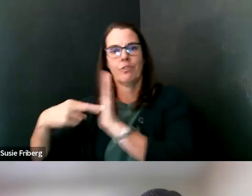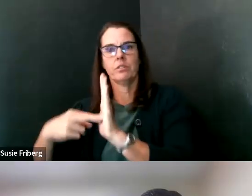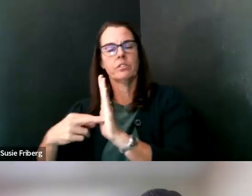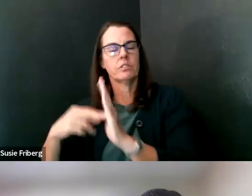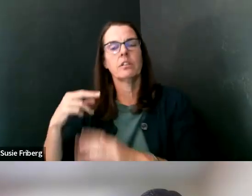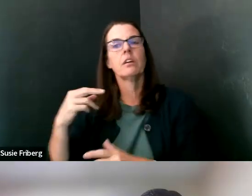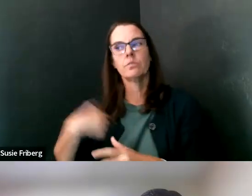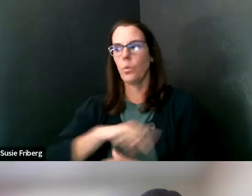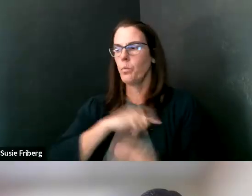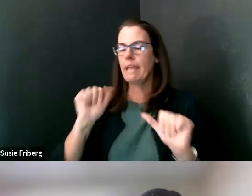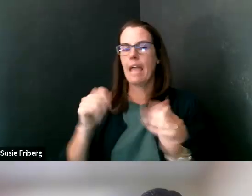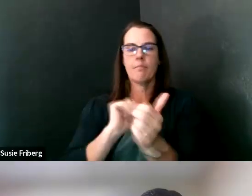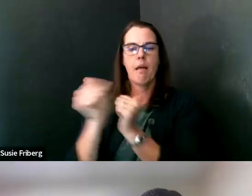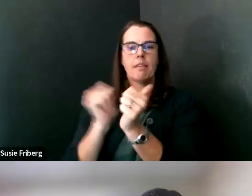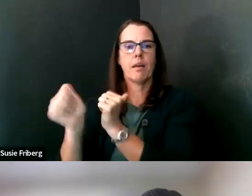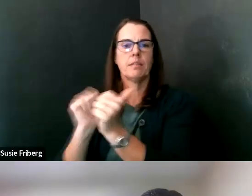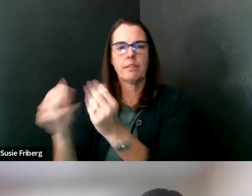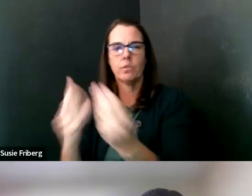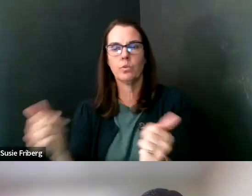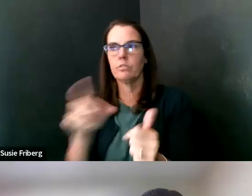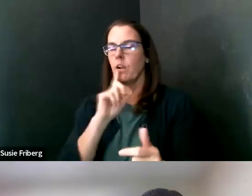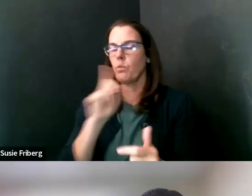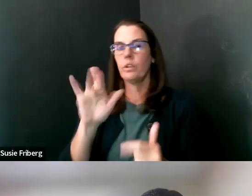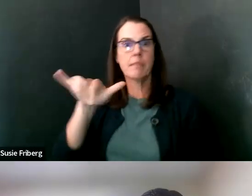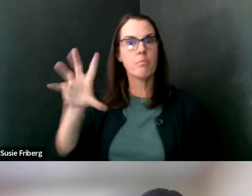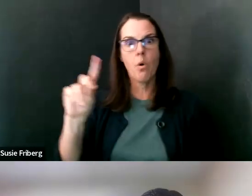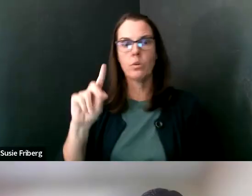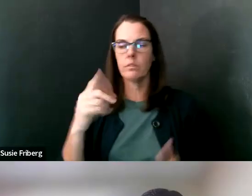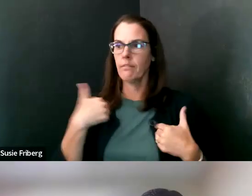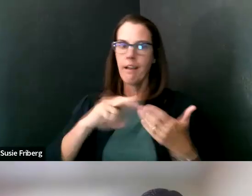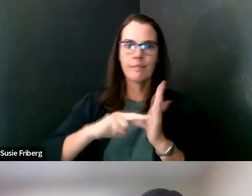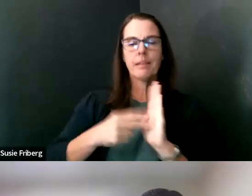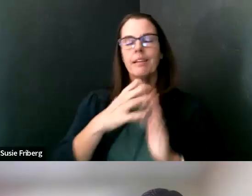that are meaningful, um, and that once and for all uh, lower the cost of prescription